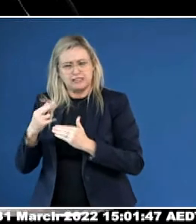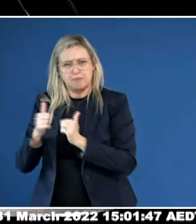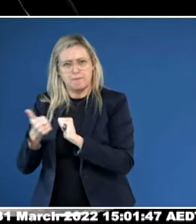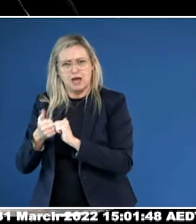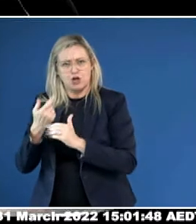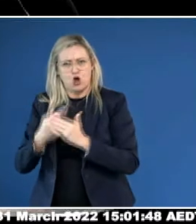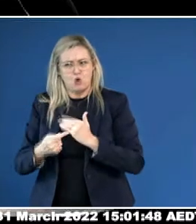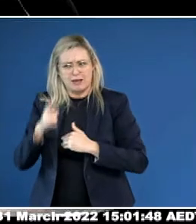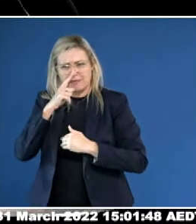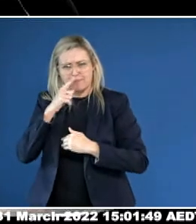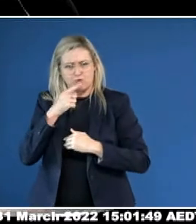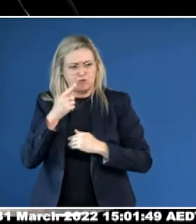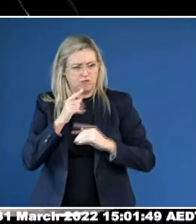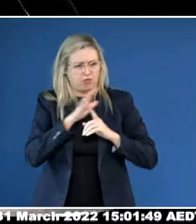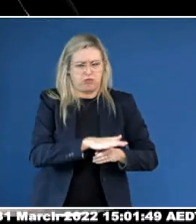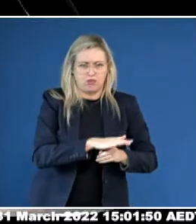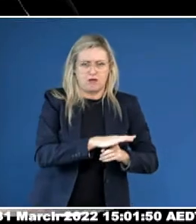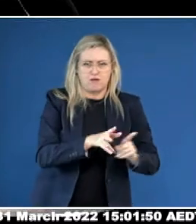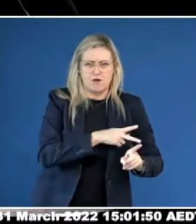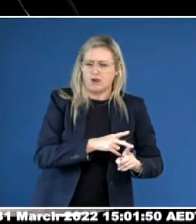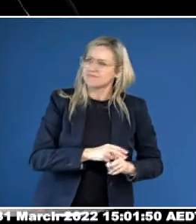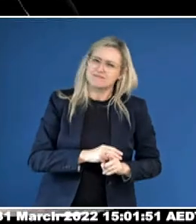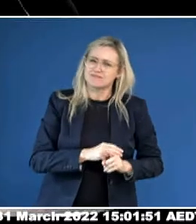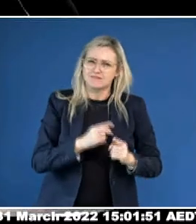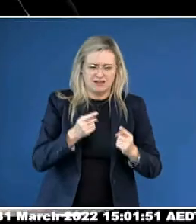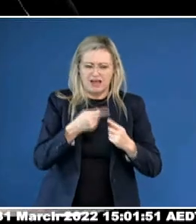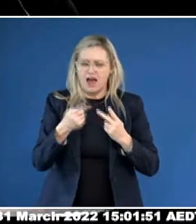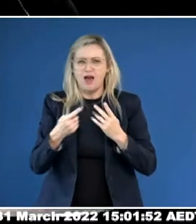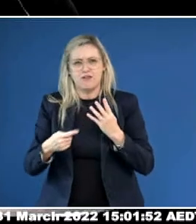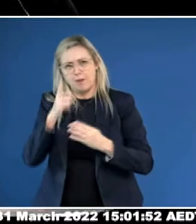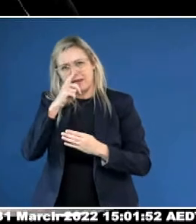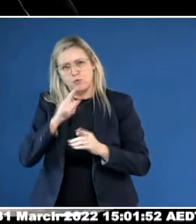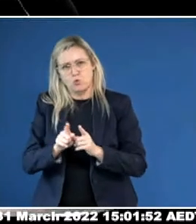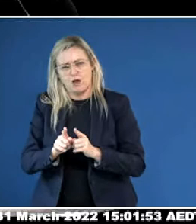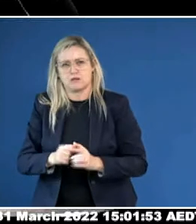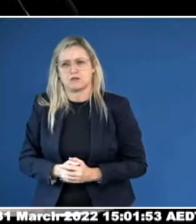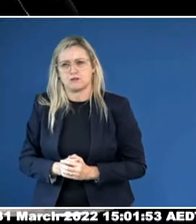Because it's not - it's not well understood.